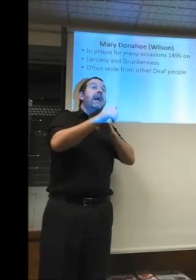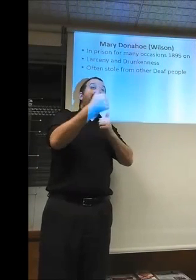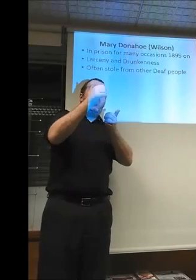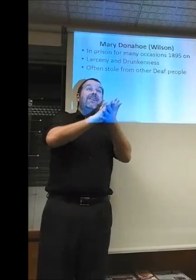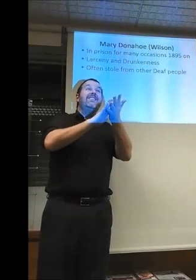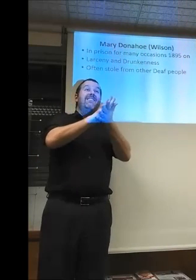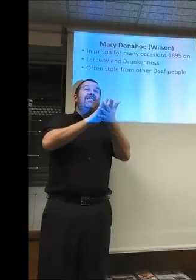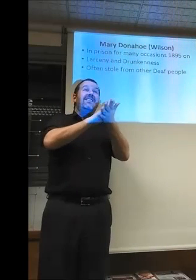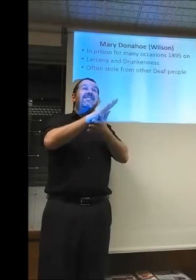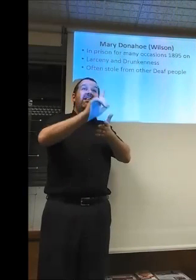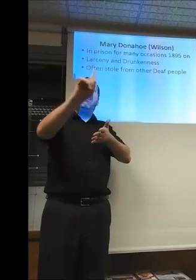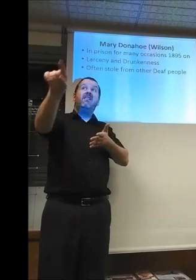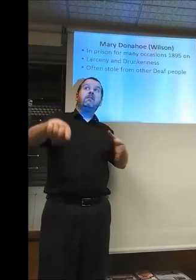place around 1835.